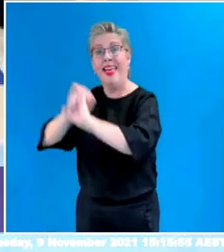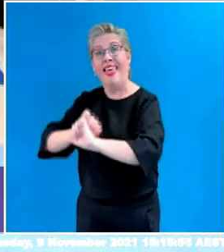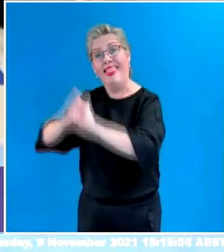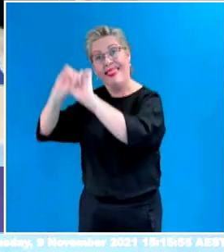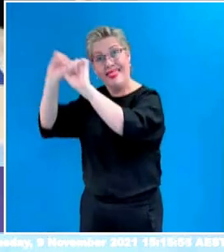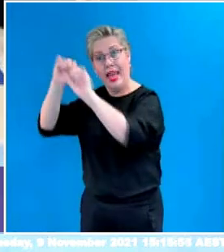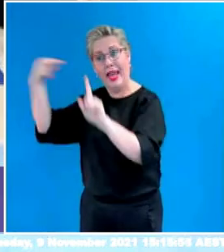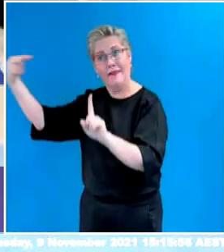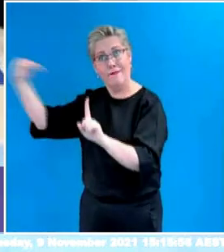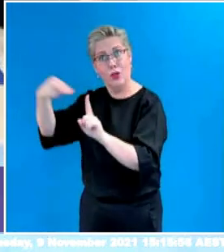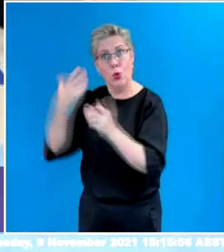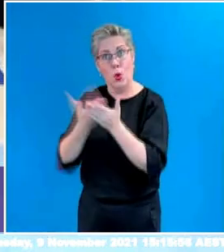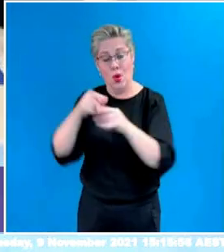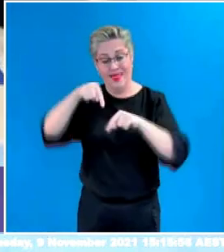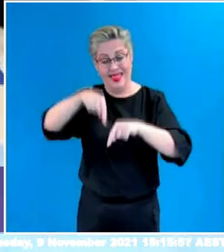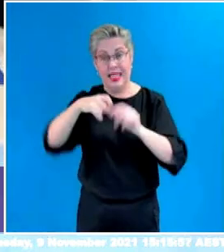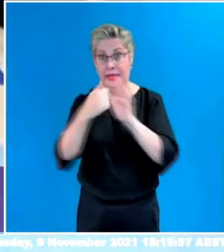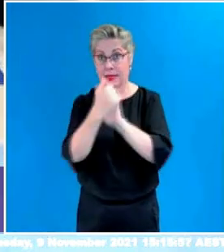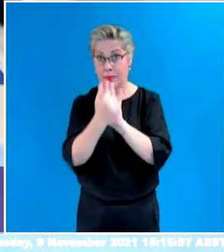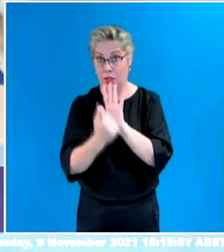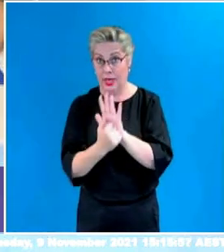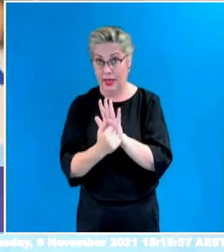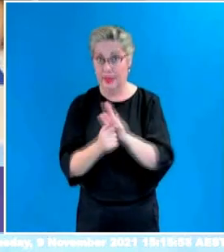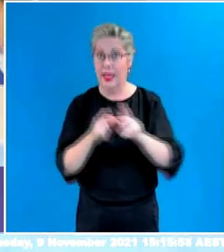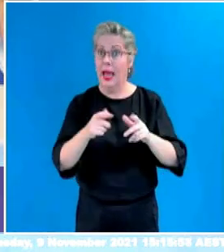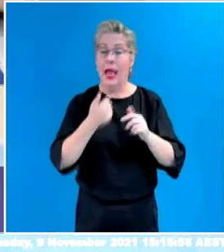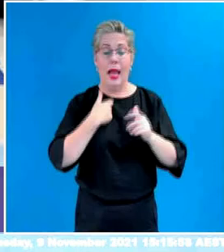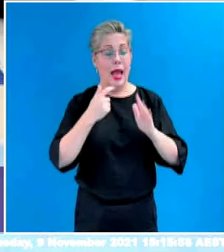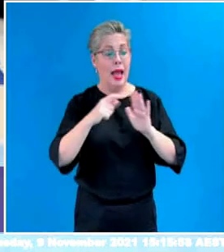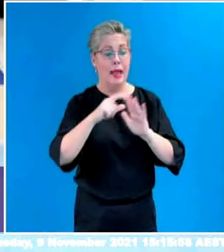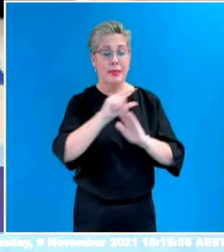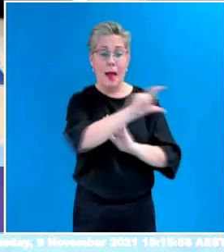I think in paragraph 18 to 20 we just give the examples